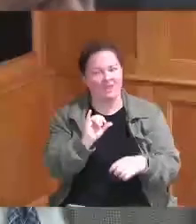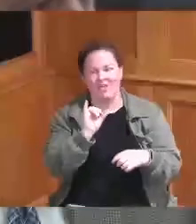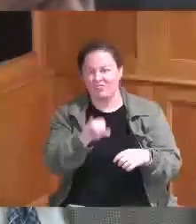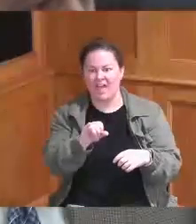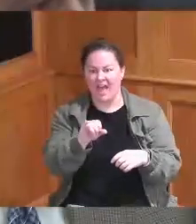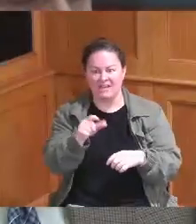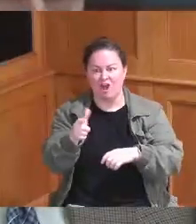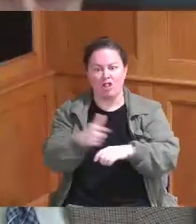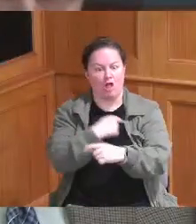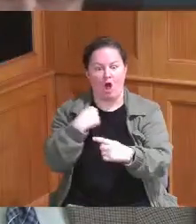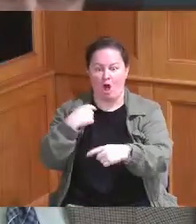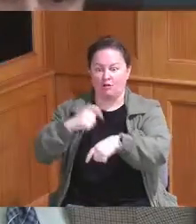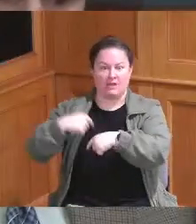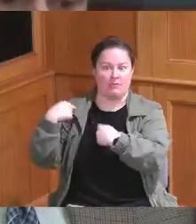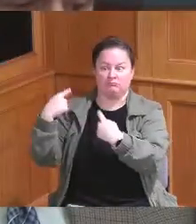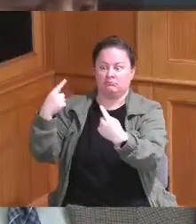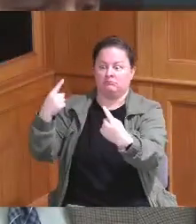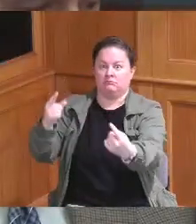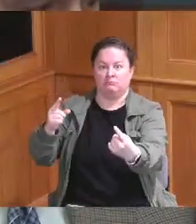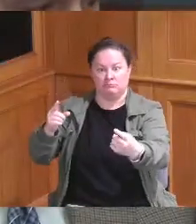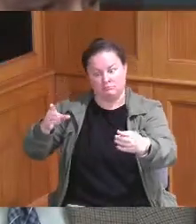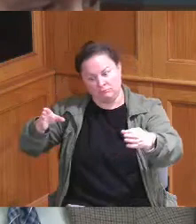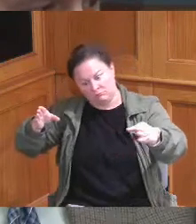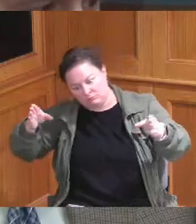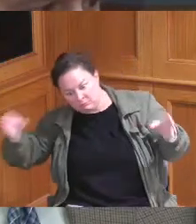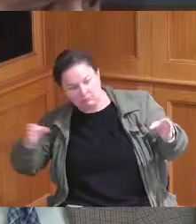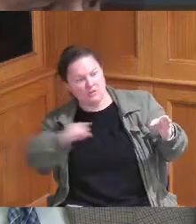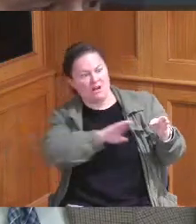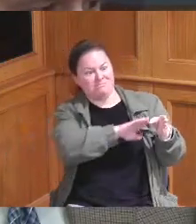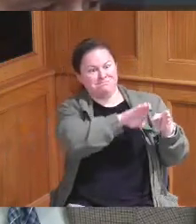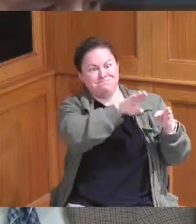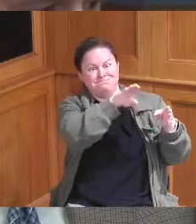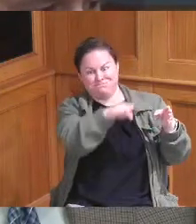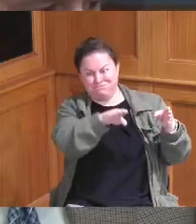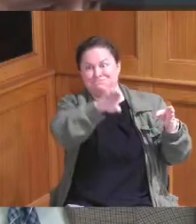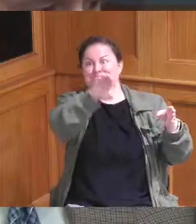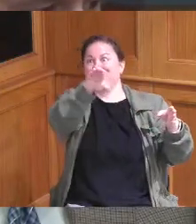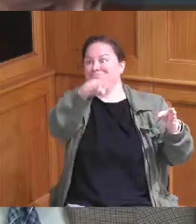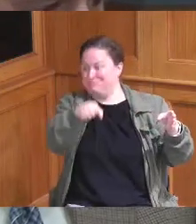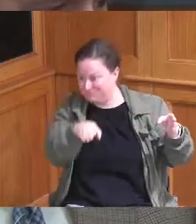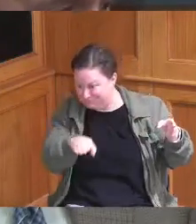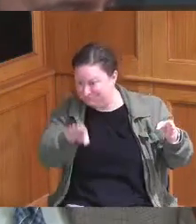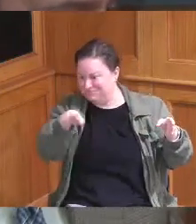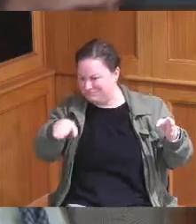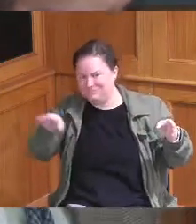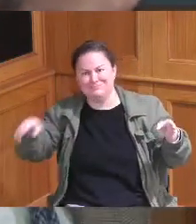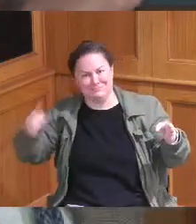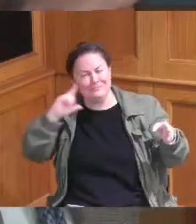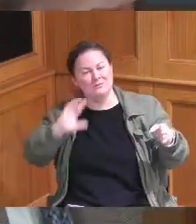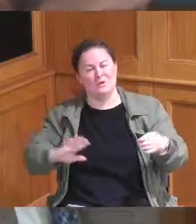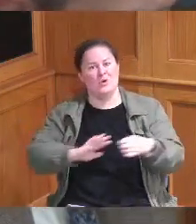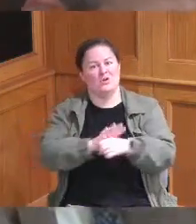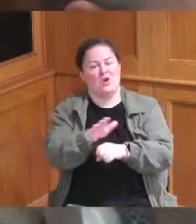of where we came from where we were and where we are now it's really interesting to see the